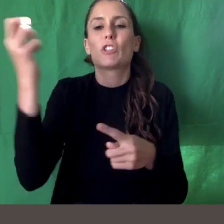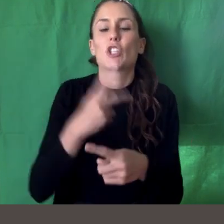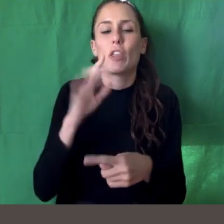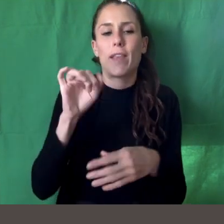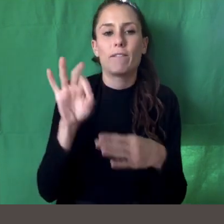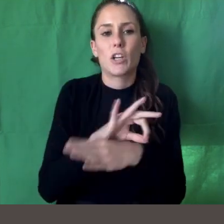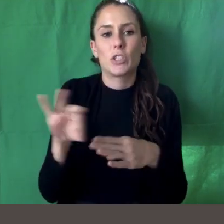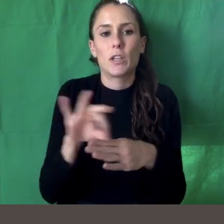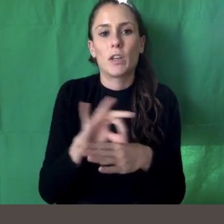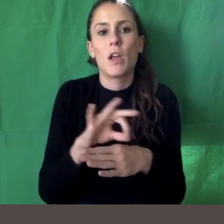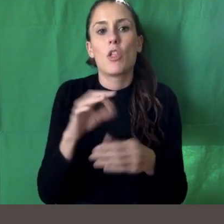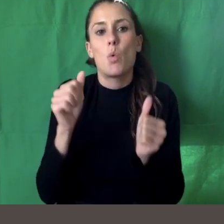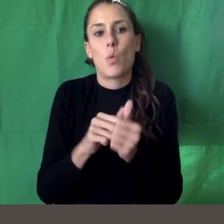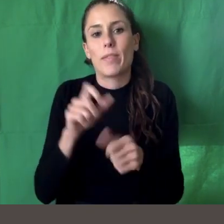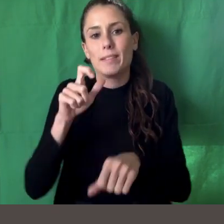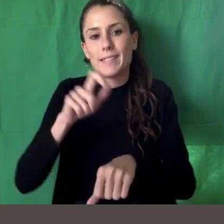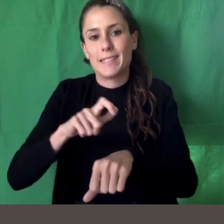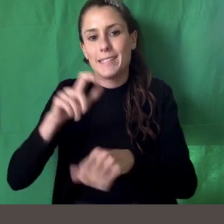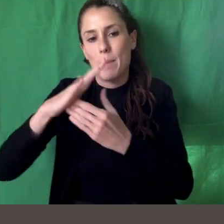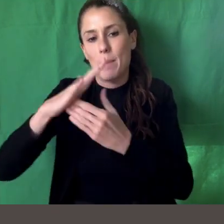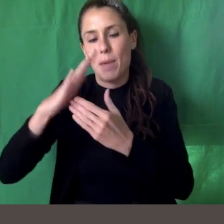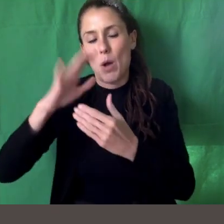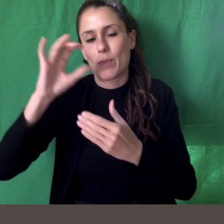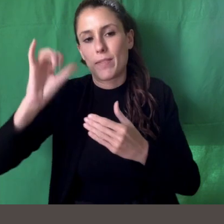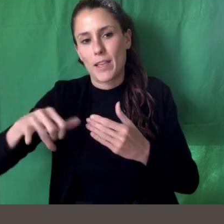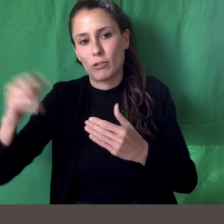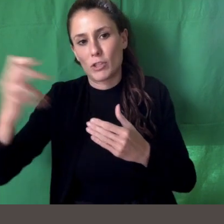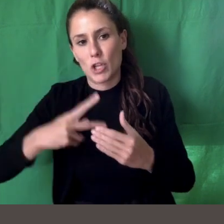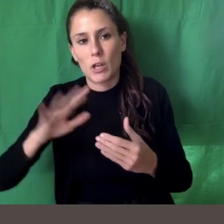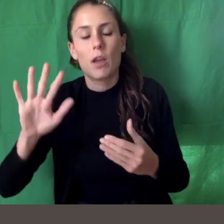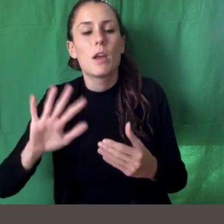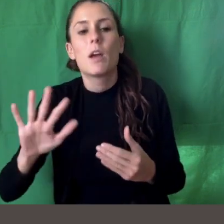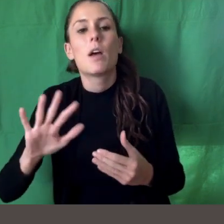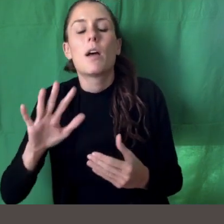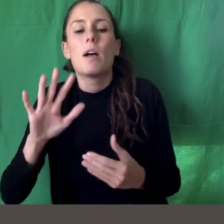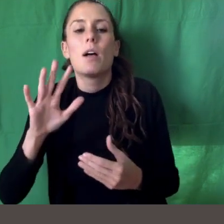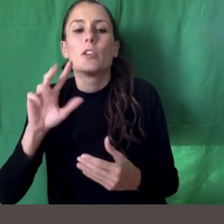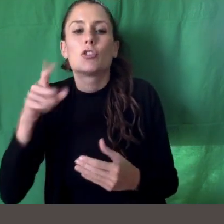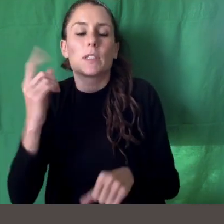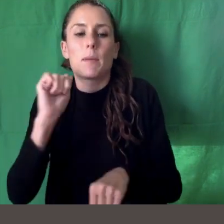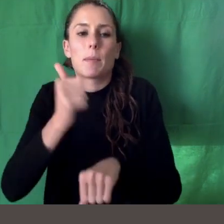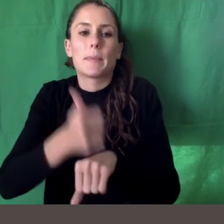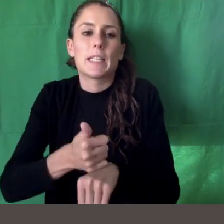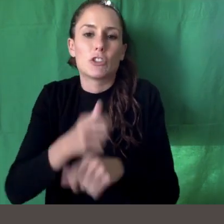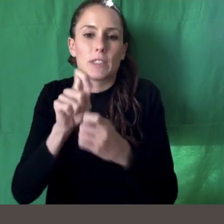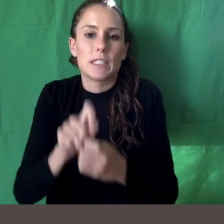getting returned that's just an implementation detail if you look at the implementation in the